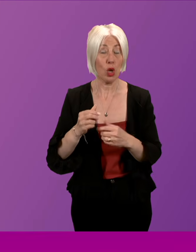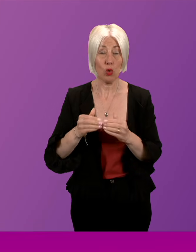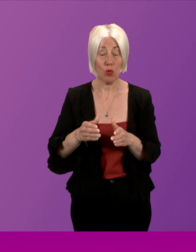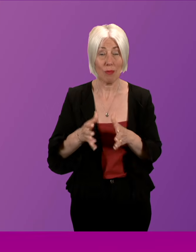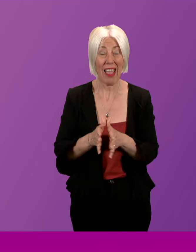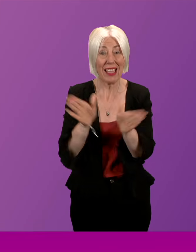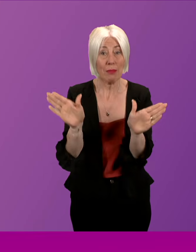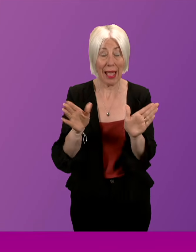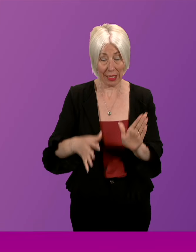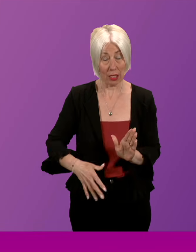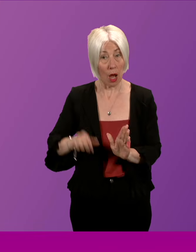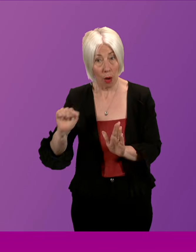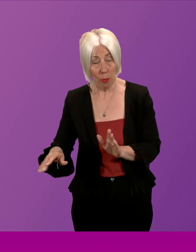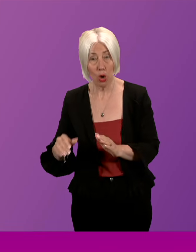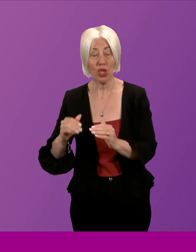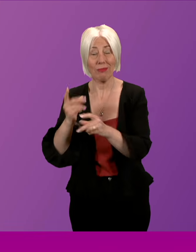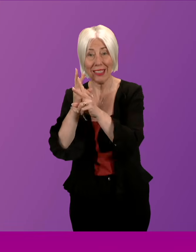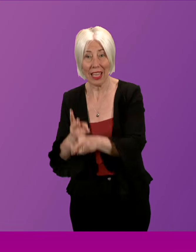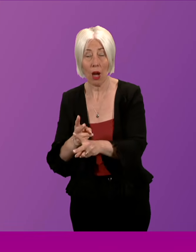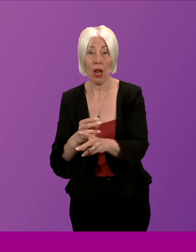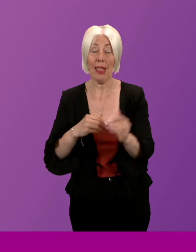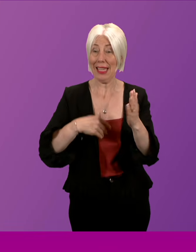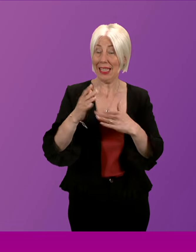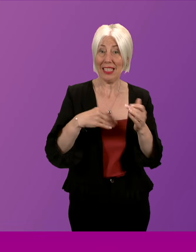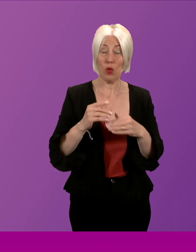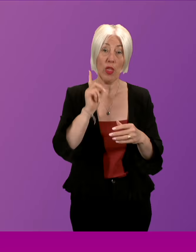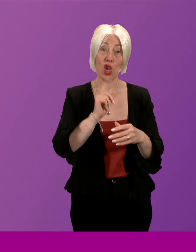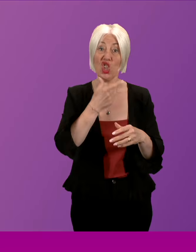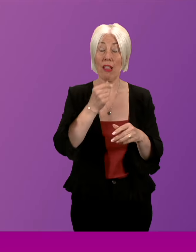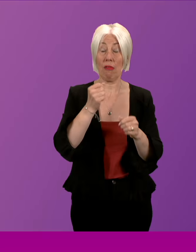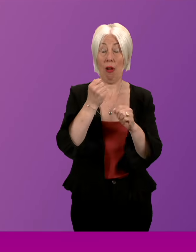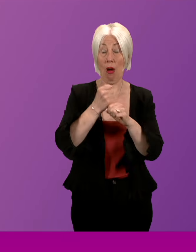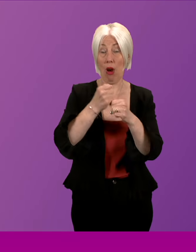tackling gendered health inequalities and taking forward planned maternity service reform?